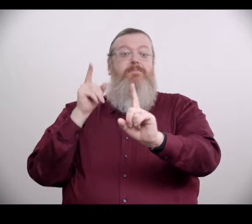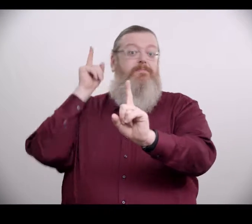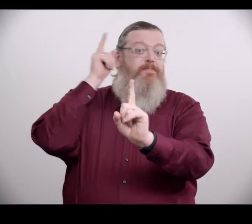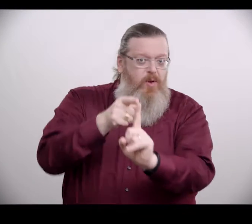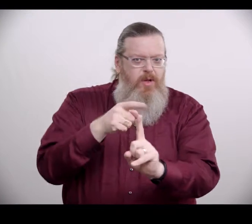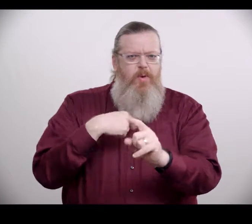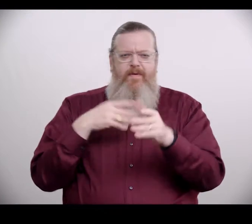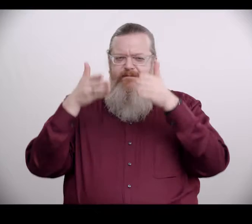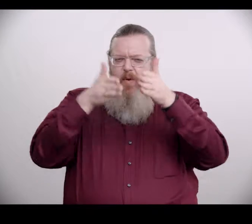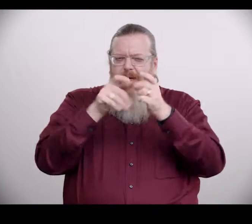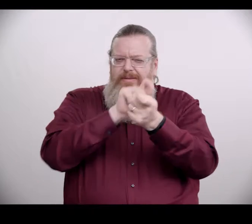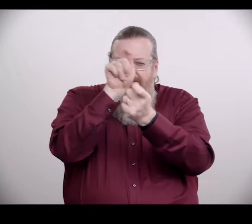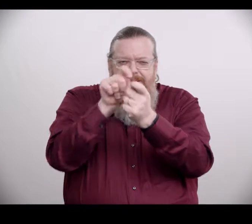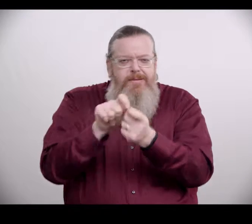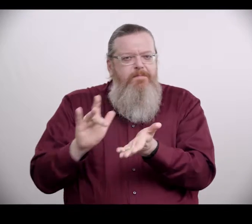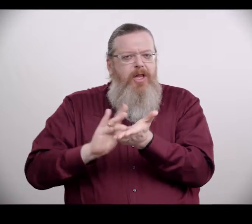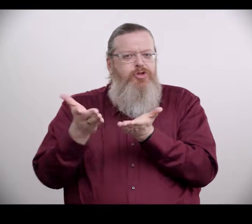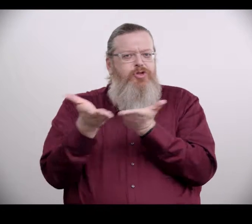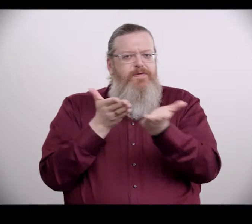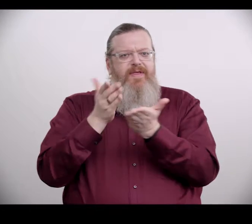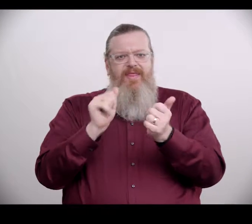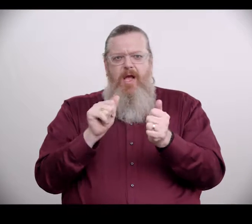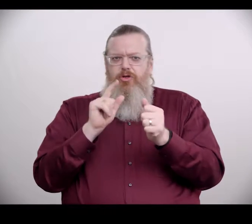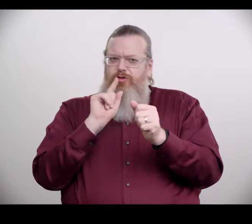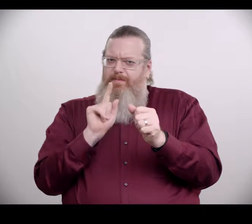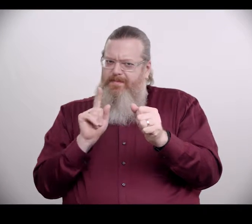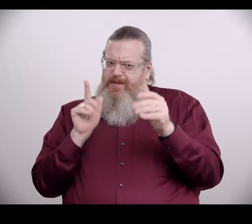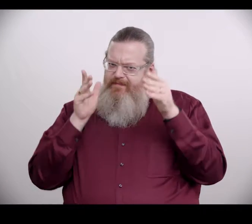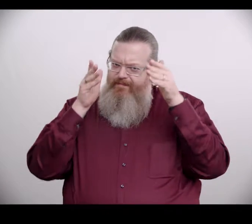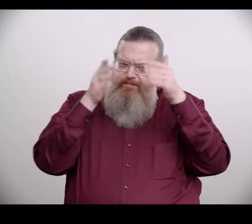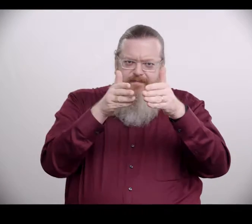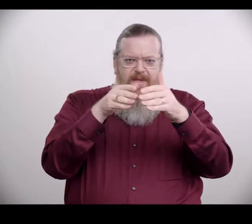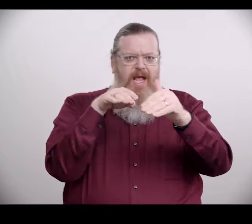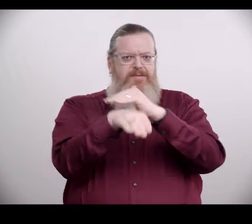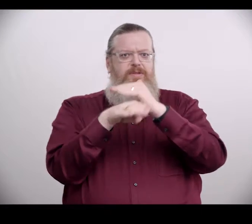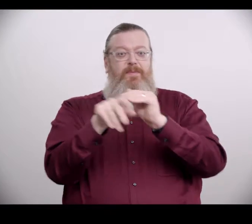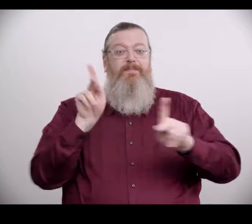Therefore we will be focusing on essential medical services that should be accessible